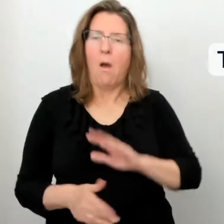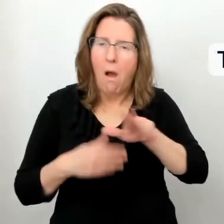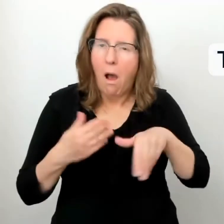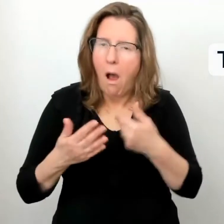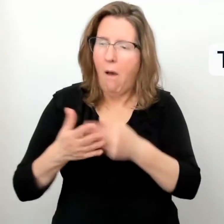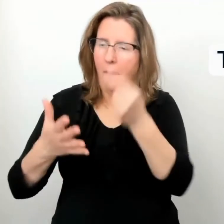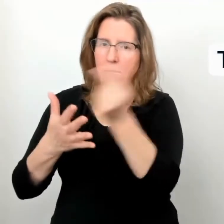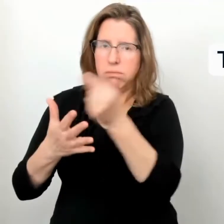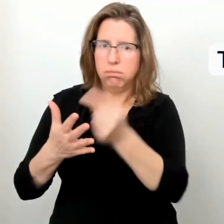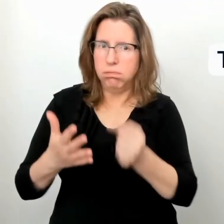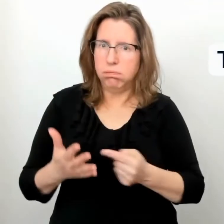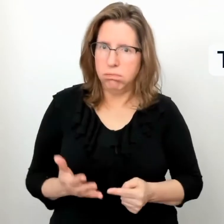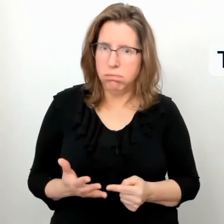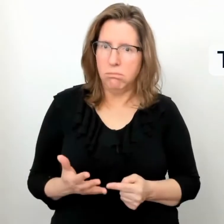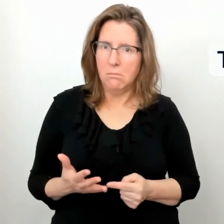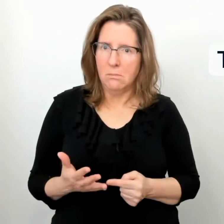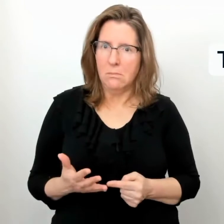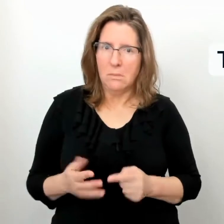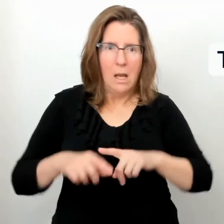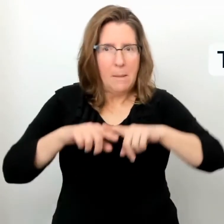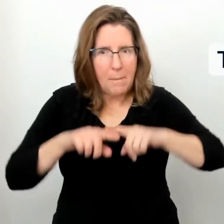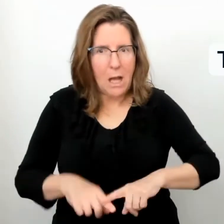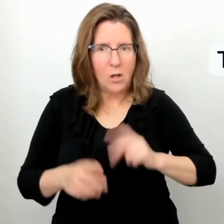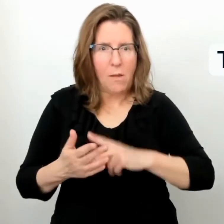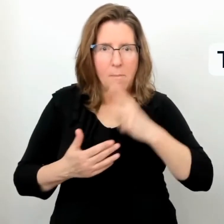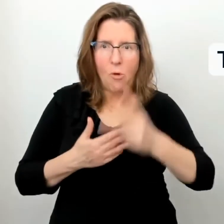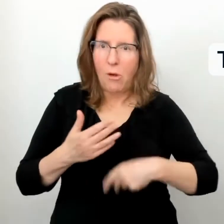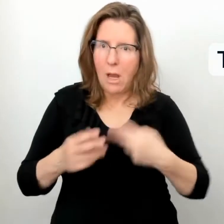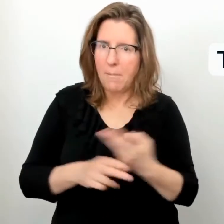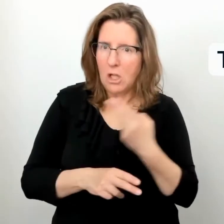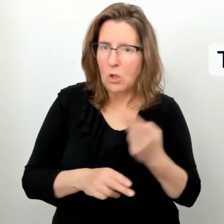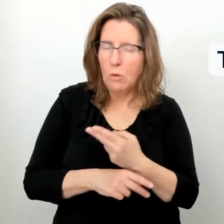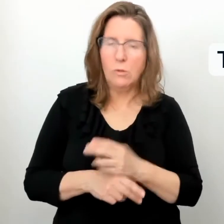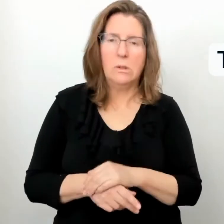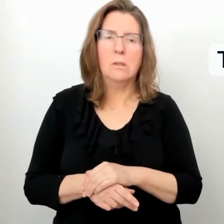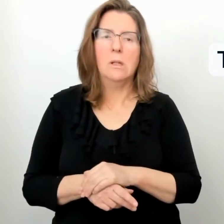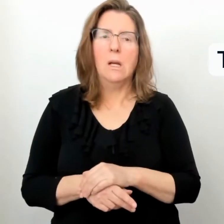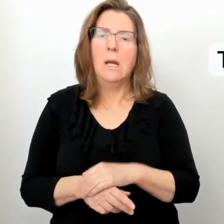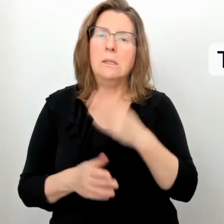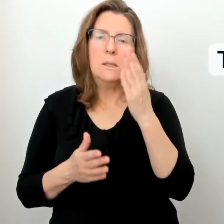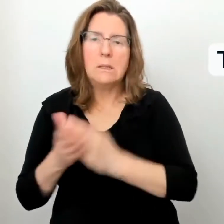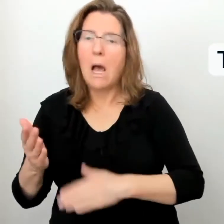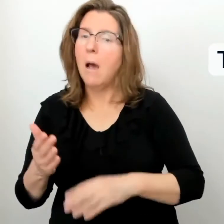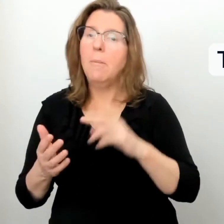All the factors discussed hinge on the type of speech recognition technology being used.